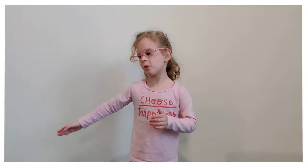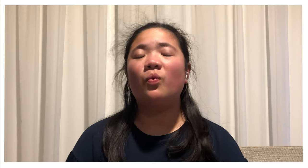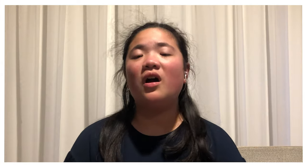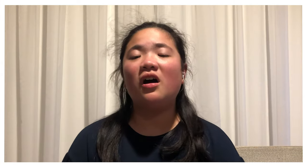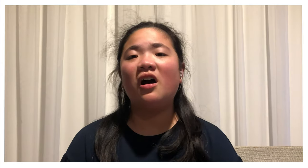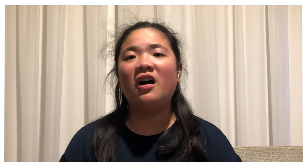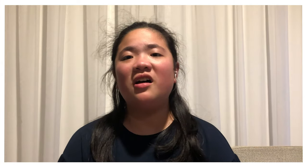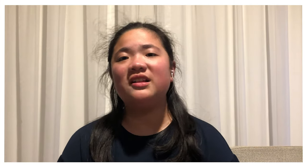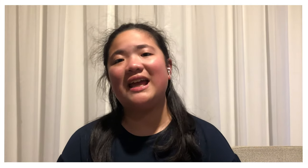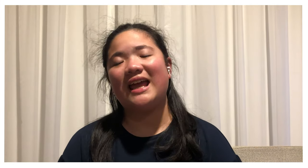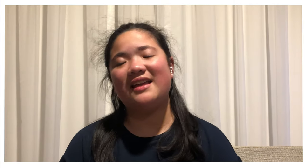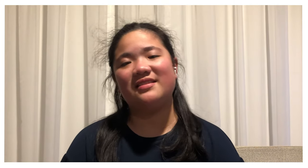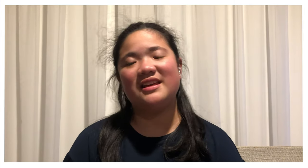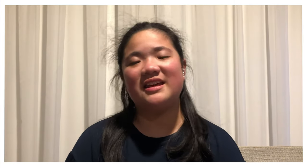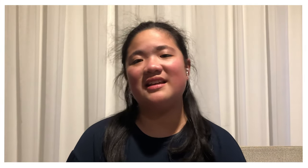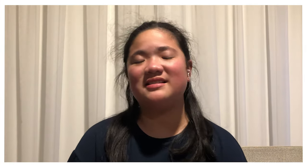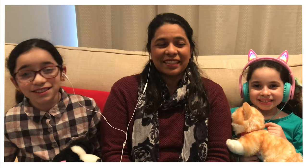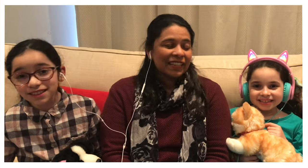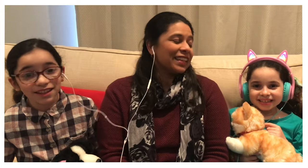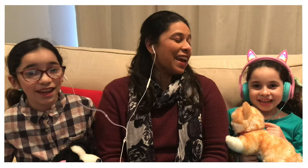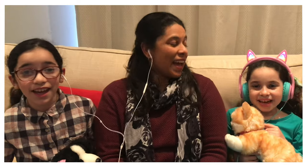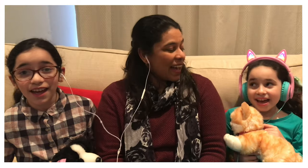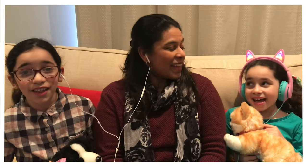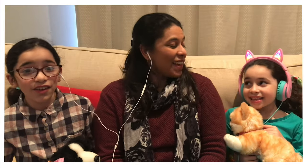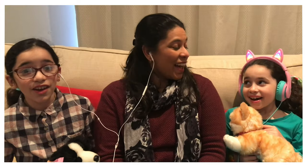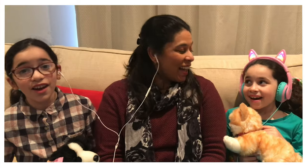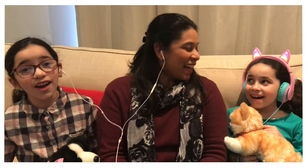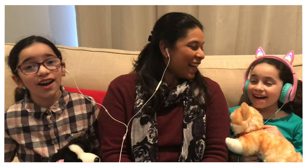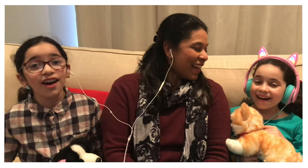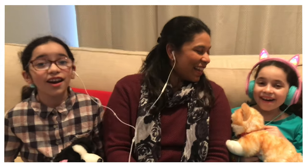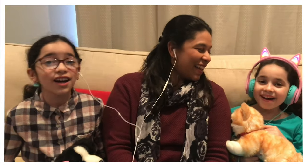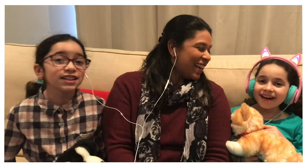we’re all in this together.